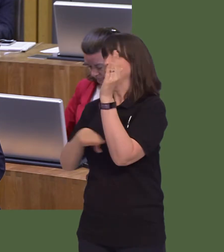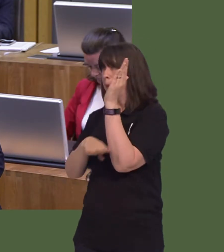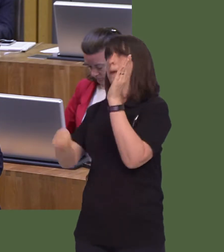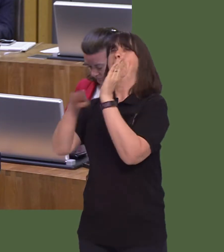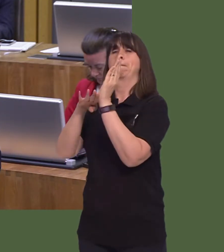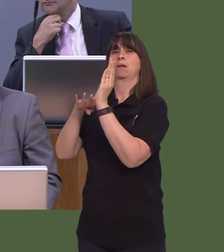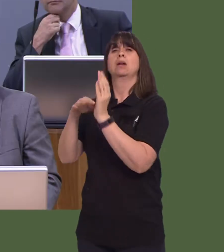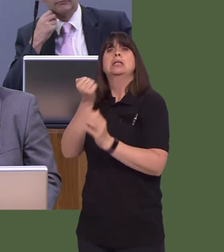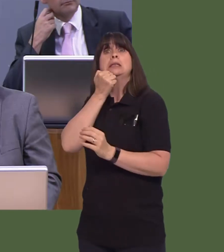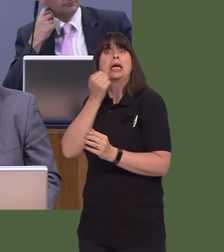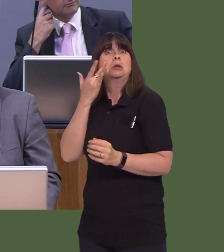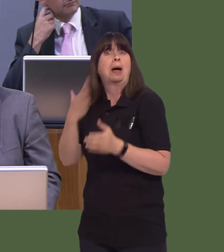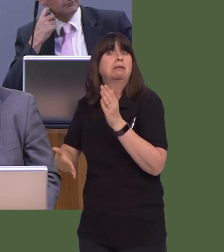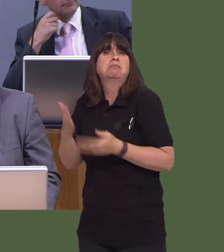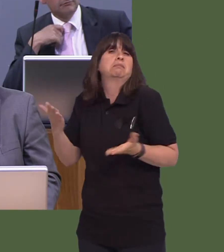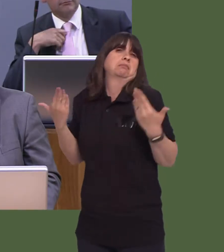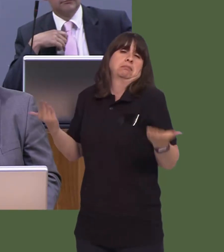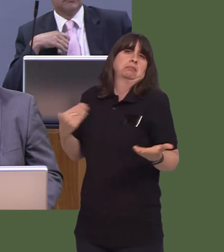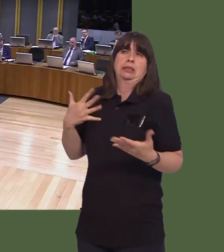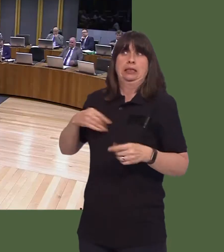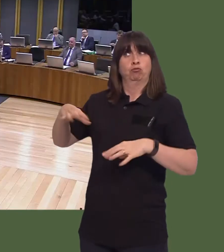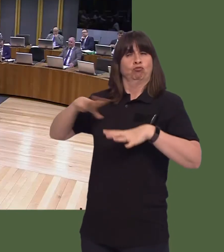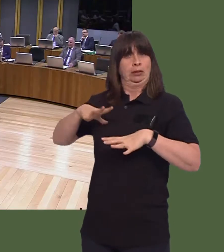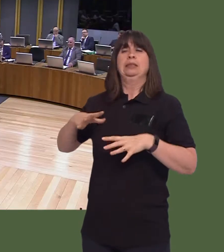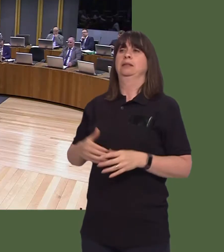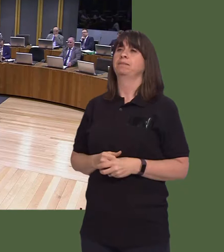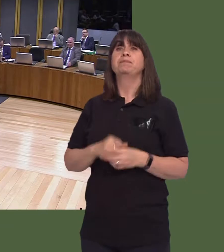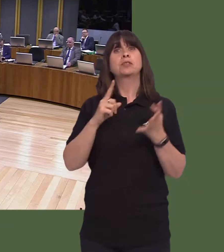Y Llywydd / The Llywydd: Arweinydd grwp UKIP, Neil Hamilton. Neil Hamilton AM: Diolch, Llywydd.